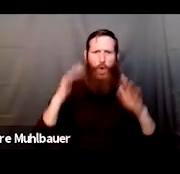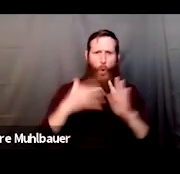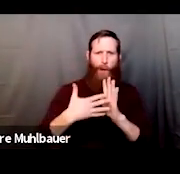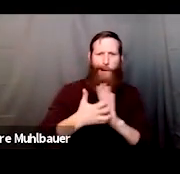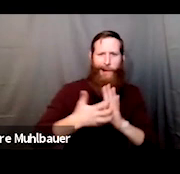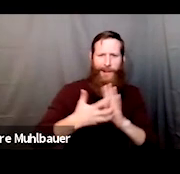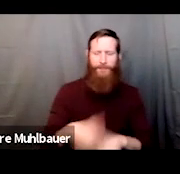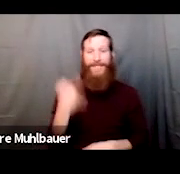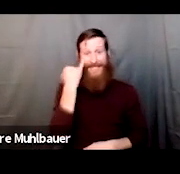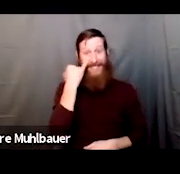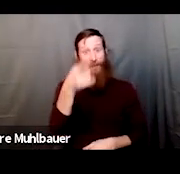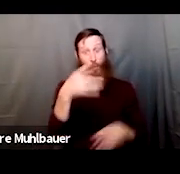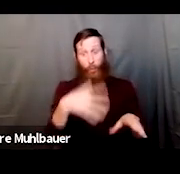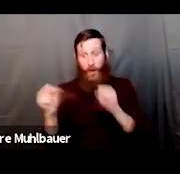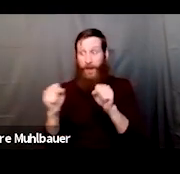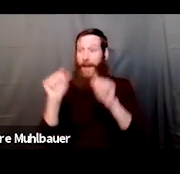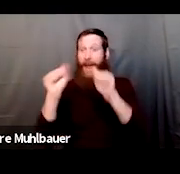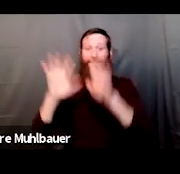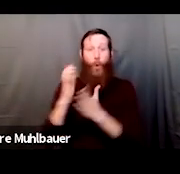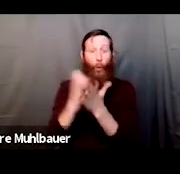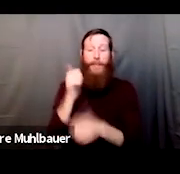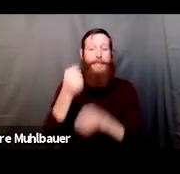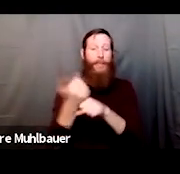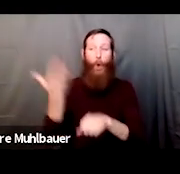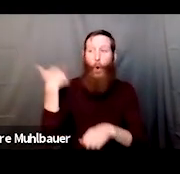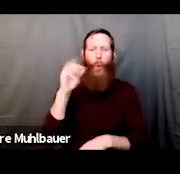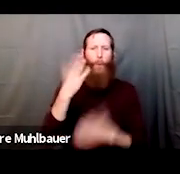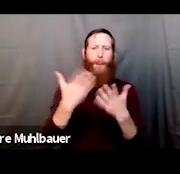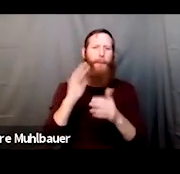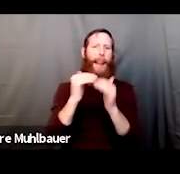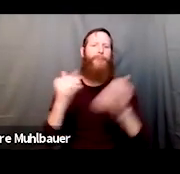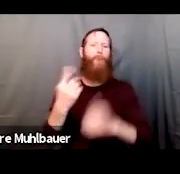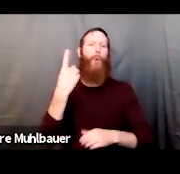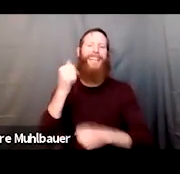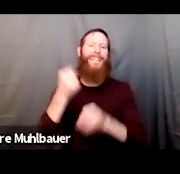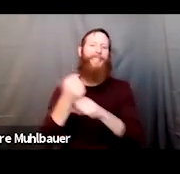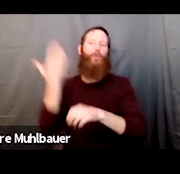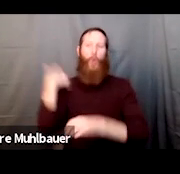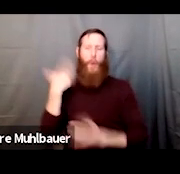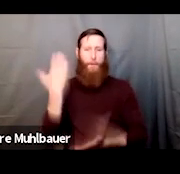If you took an avalanche awareness class maybe 10 years ago, you might have heard a lot of information about digging into the snow